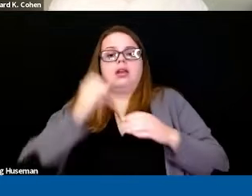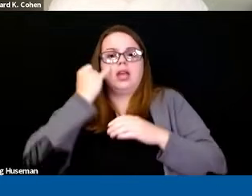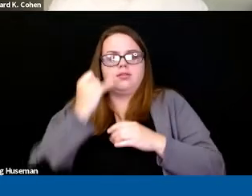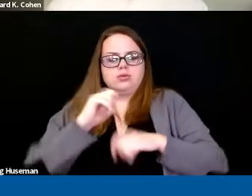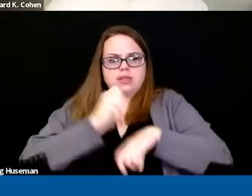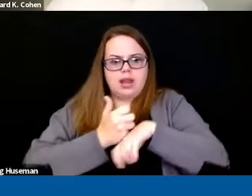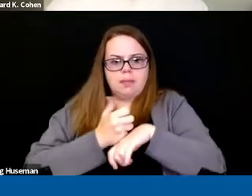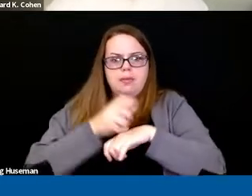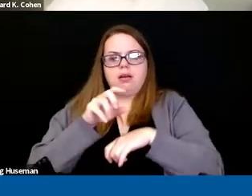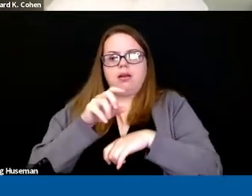you're breaking accessibility.